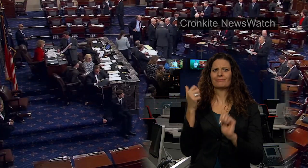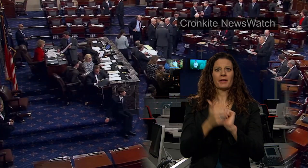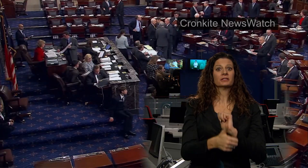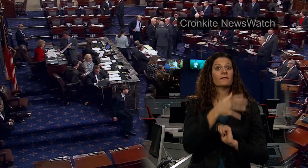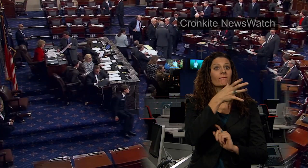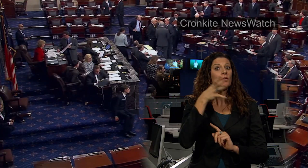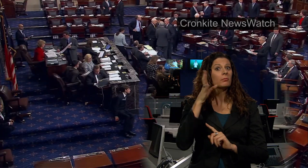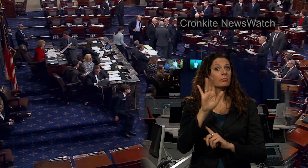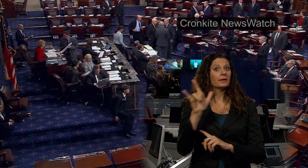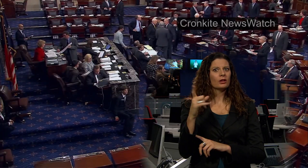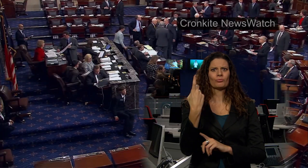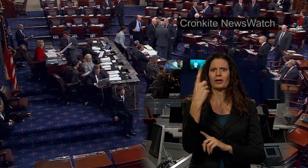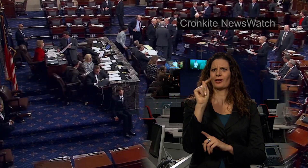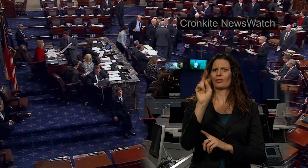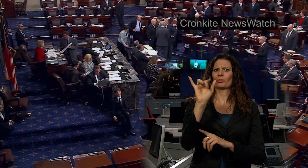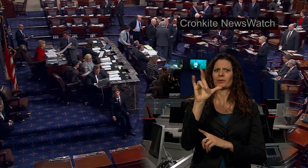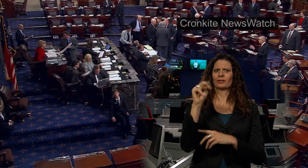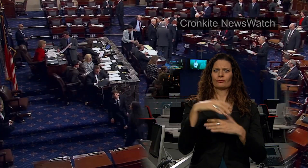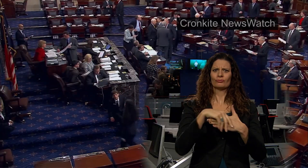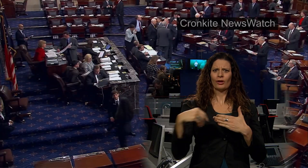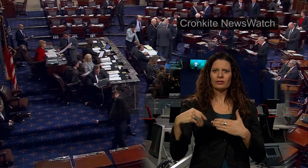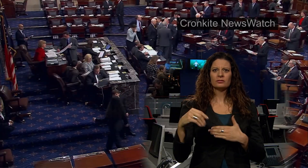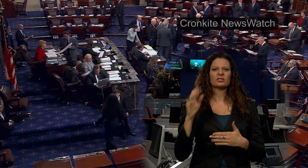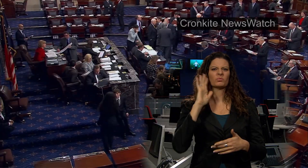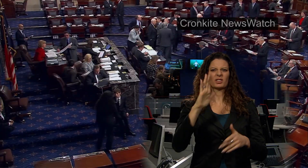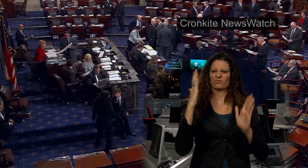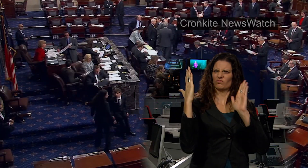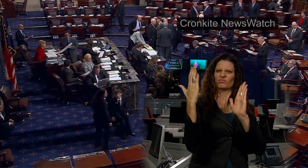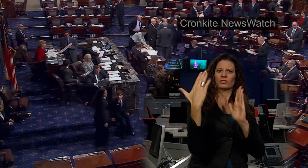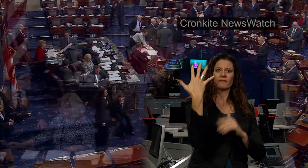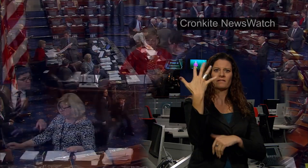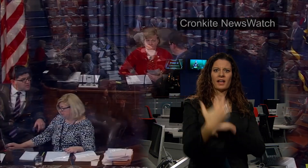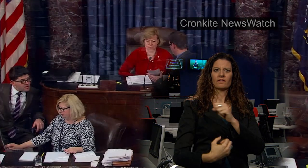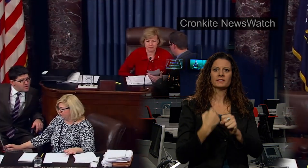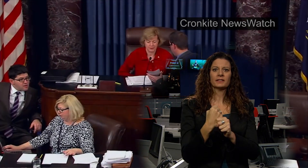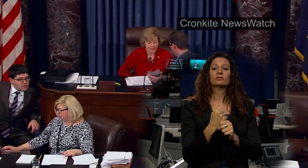CONGRESS PASSED A $1 TRILLION DOLLAR BILL THAT WILL SET FIVE YEARS OF EATING AND FARMING